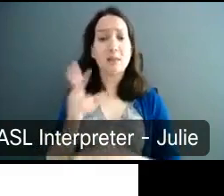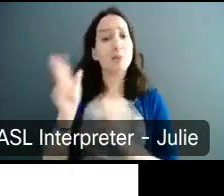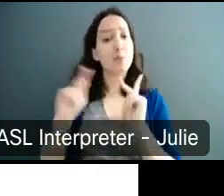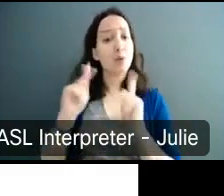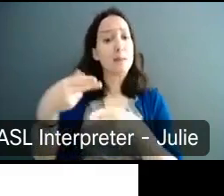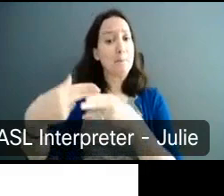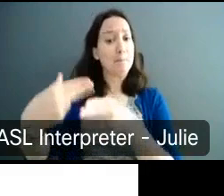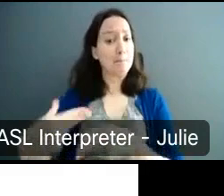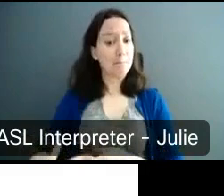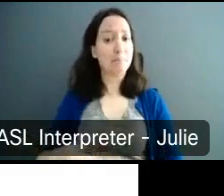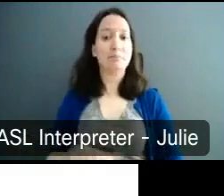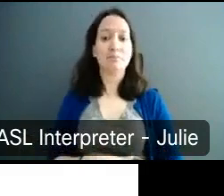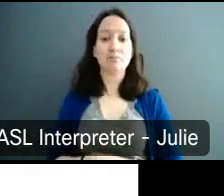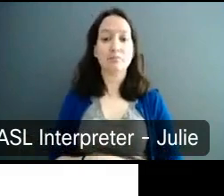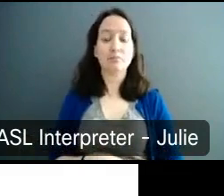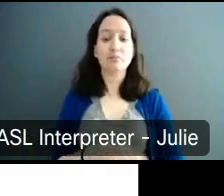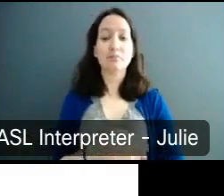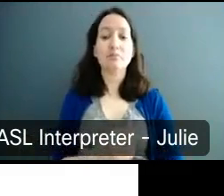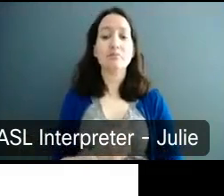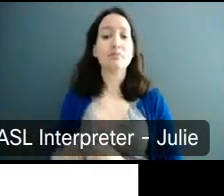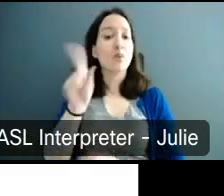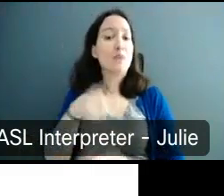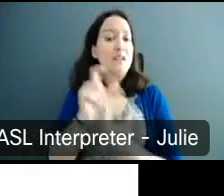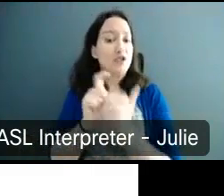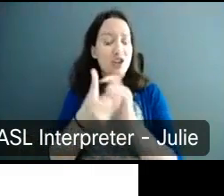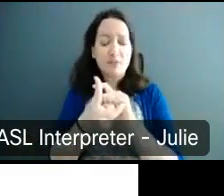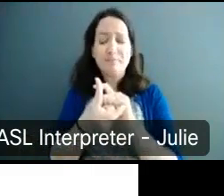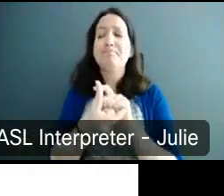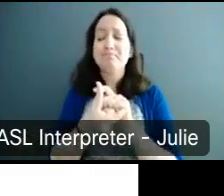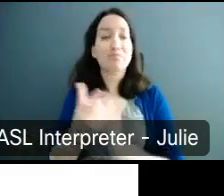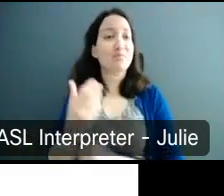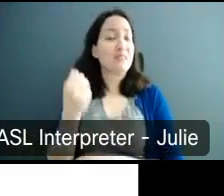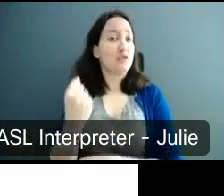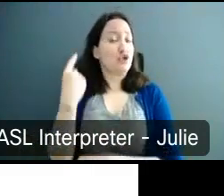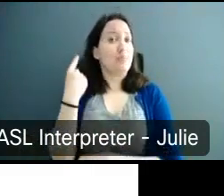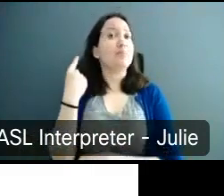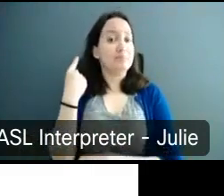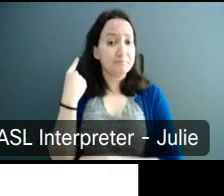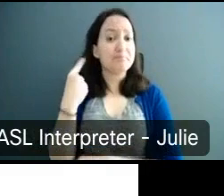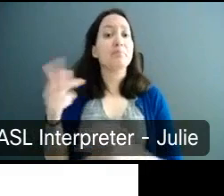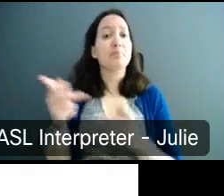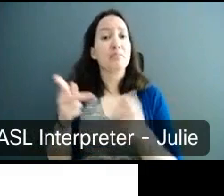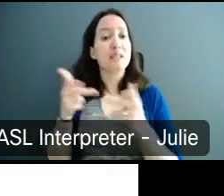Um, the, the only change from, uh, from prior year is positions affiliate group of New York.